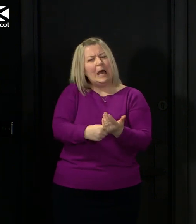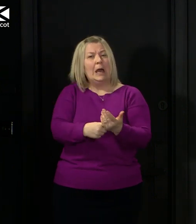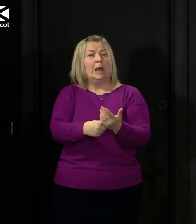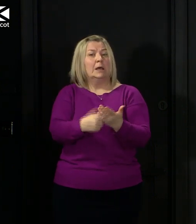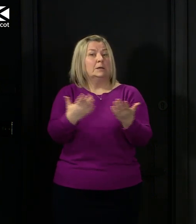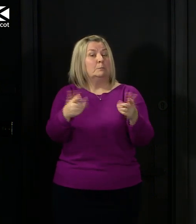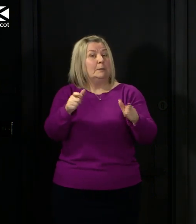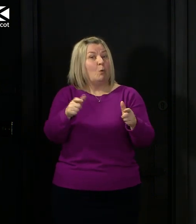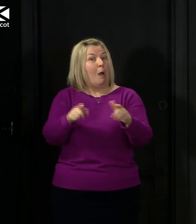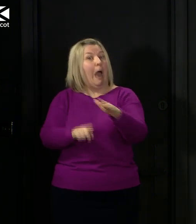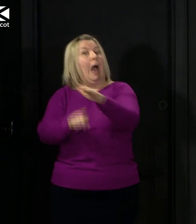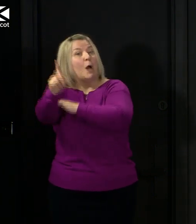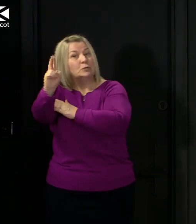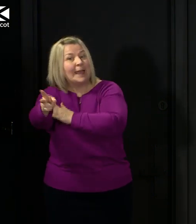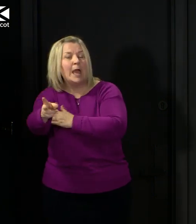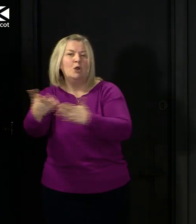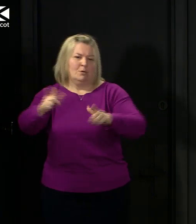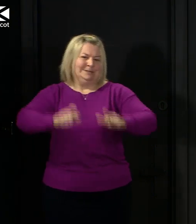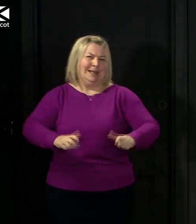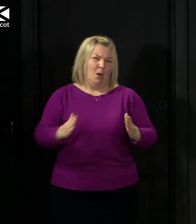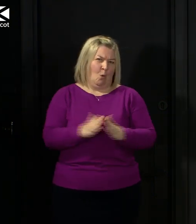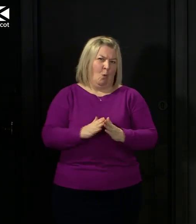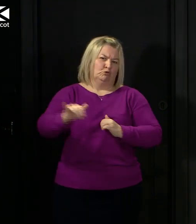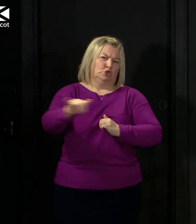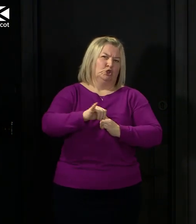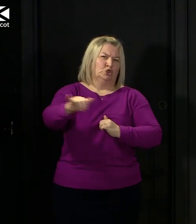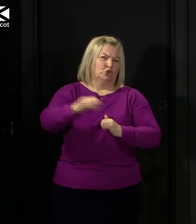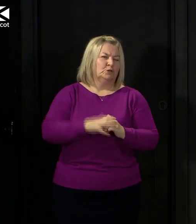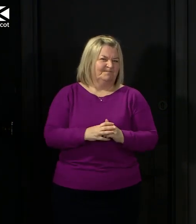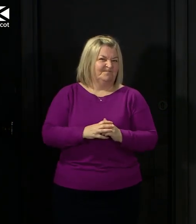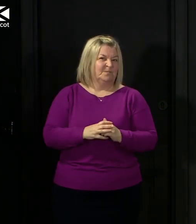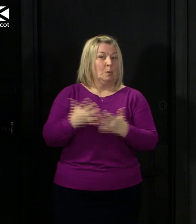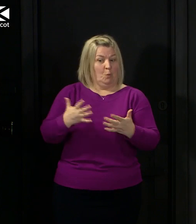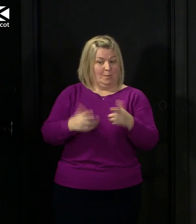things that our modellers and statisticians and scientists are looking at very carefully